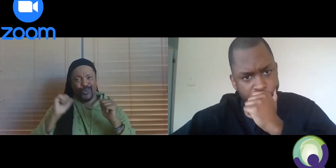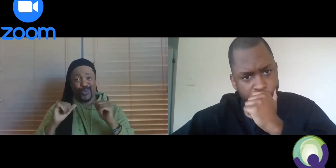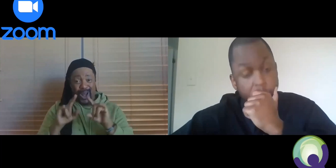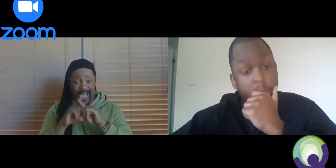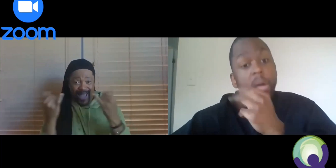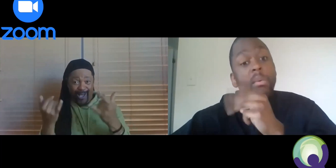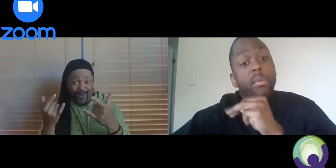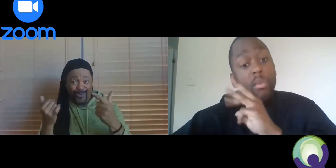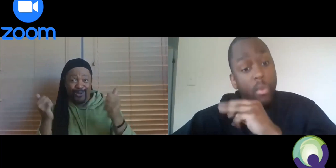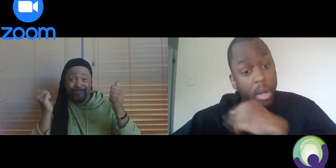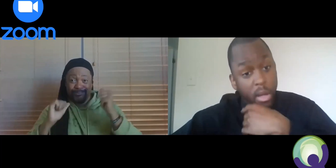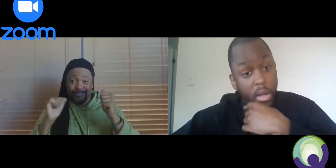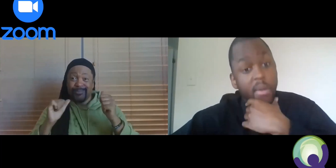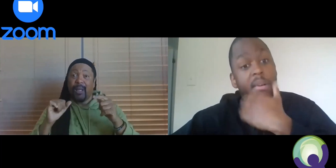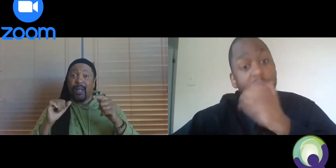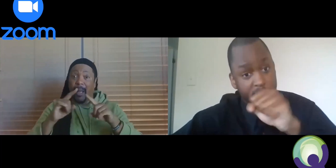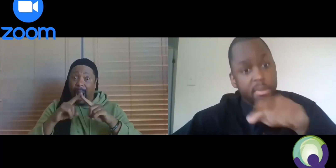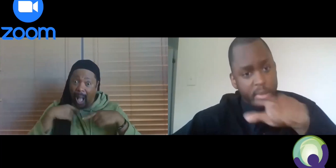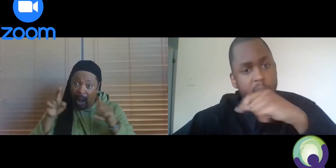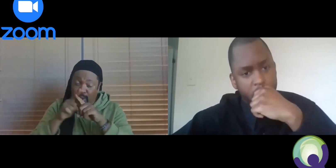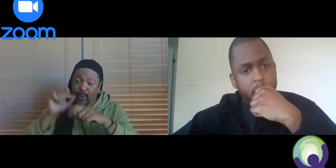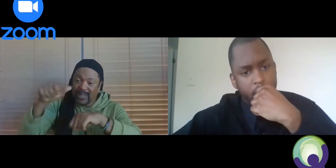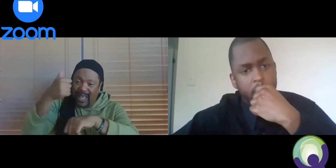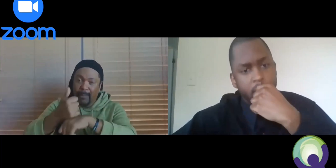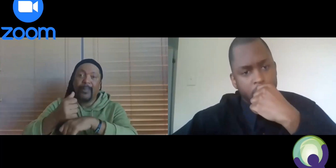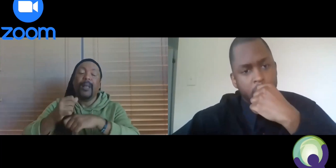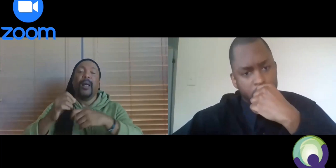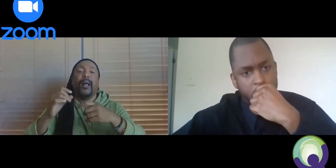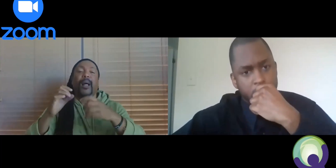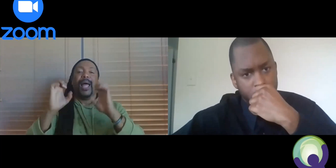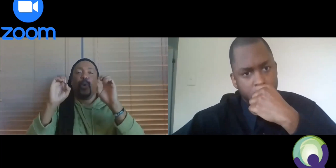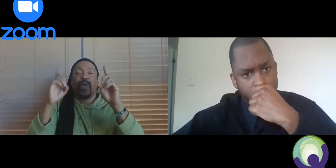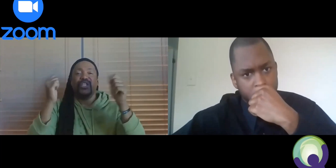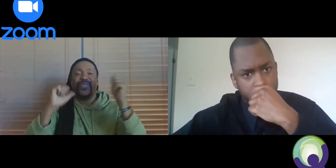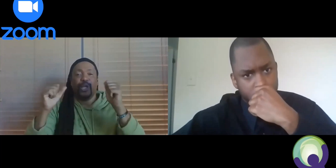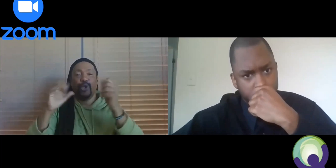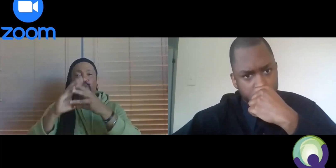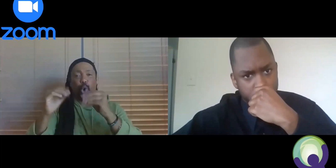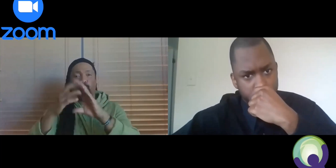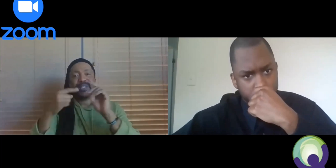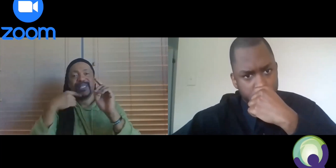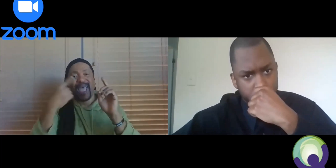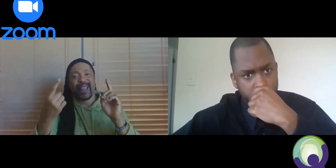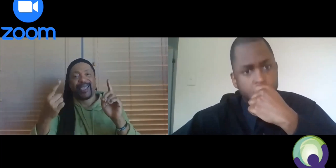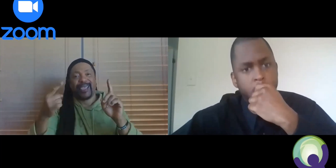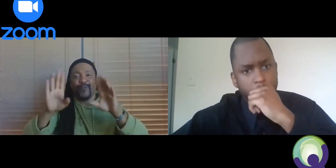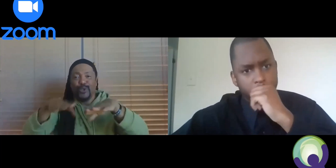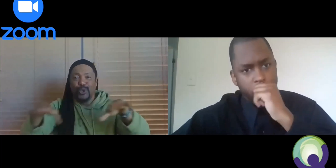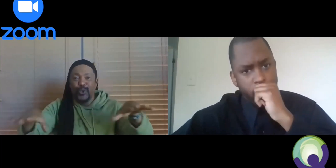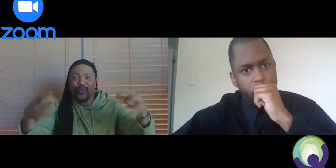So I created my own one man show. I also set up educational theatre storytelling for children